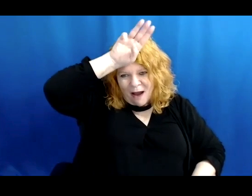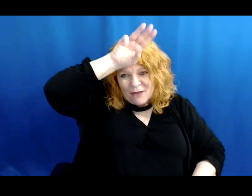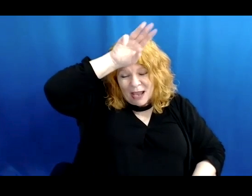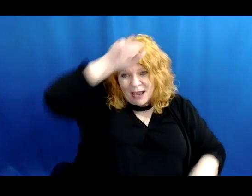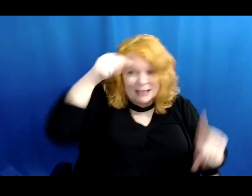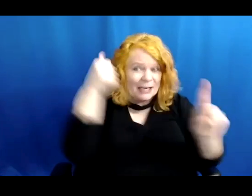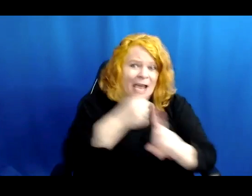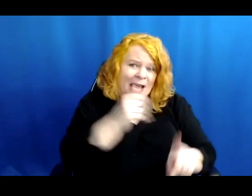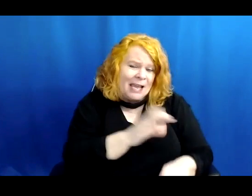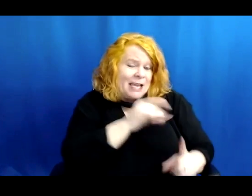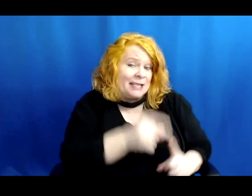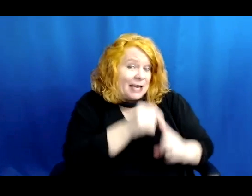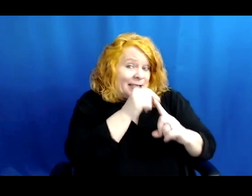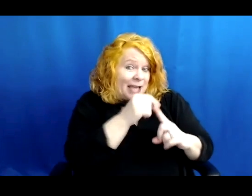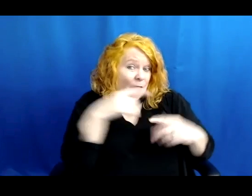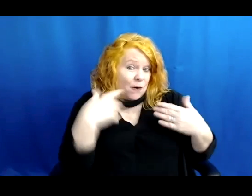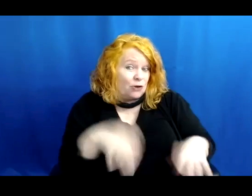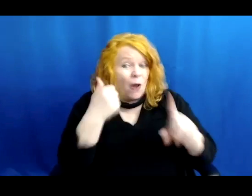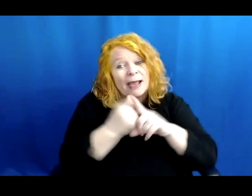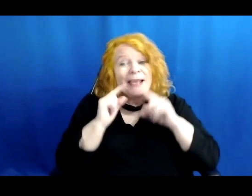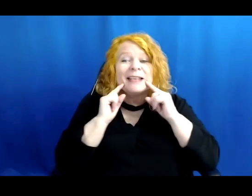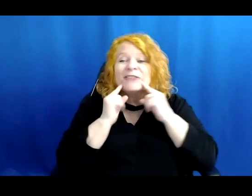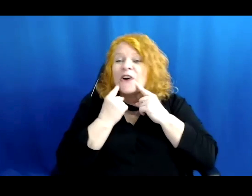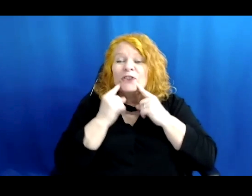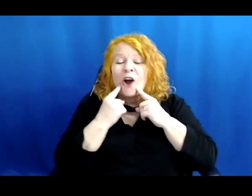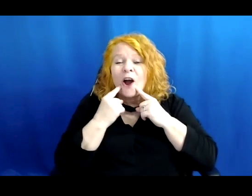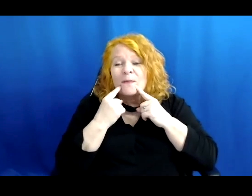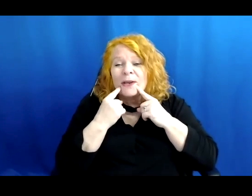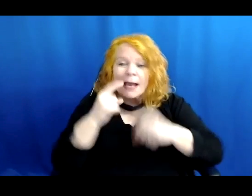He is so charming. Tap your finger on your wrist.